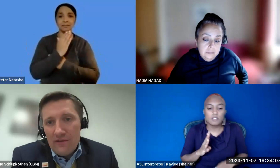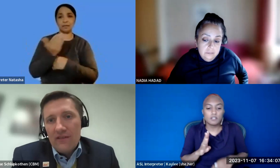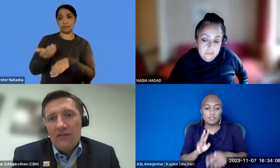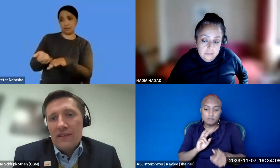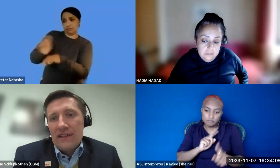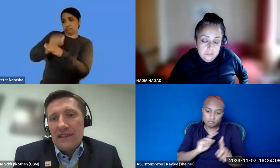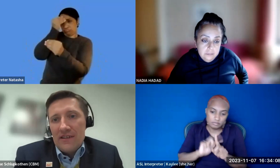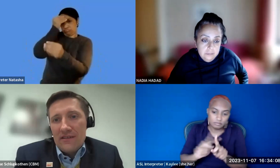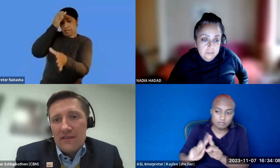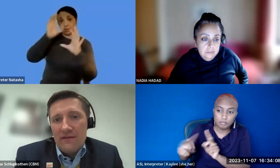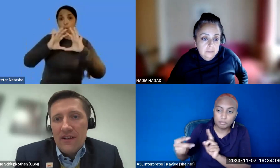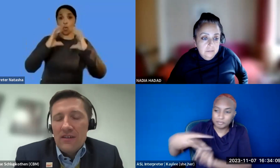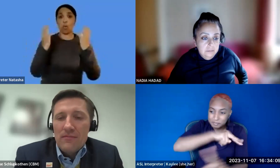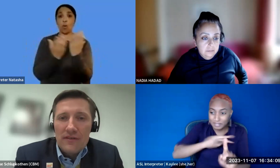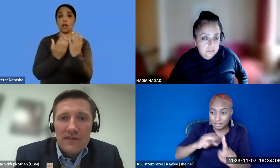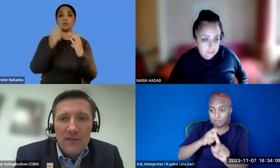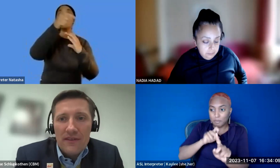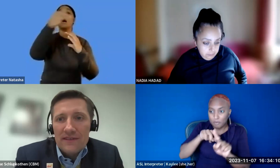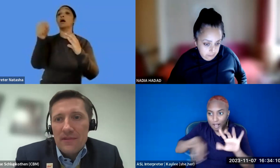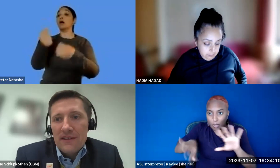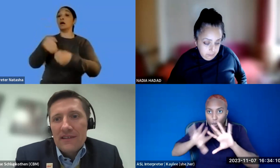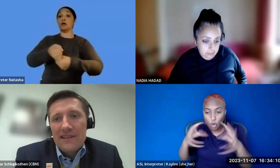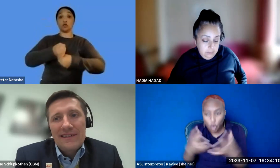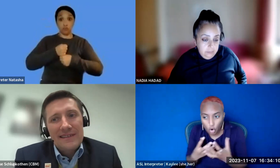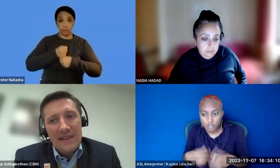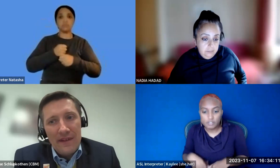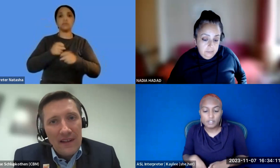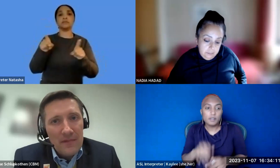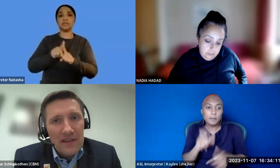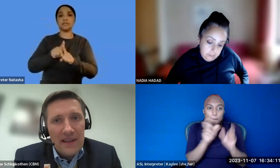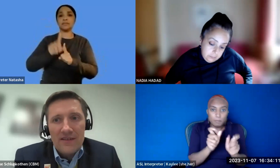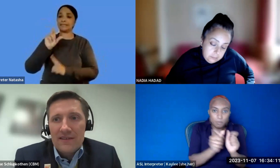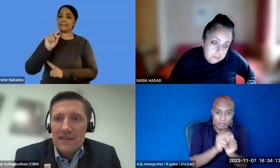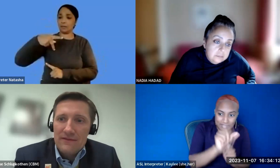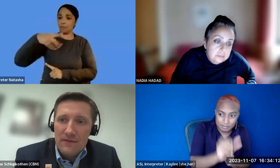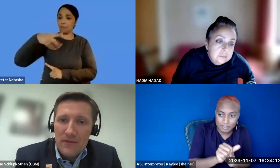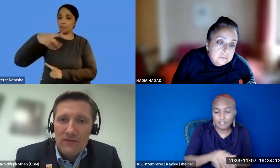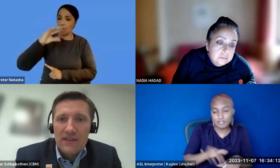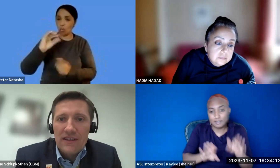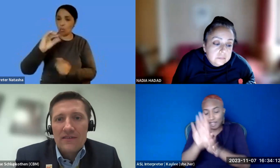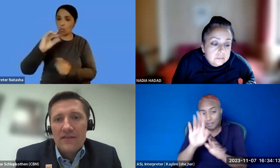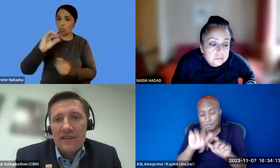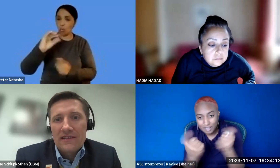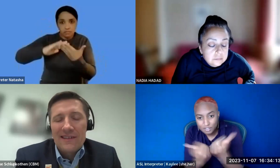including OPDs, development agencies from donor countries,